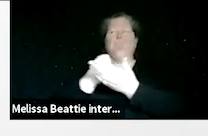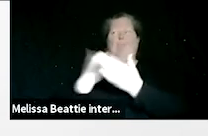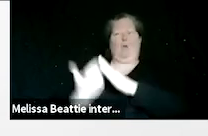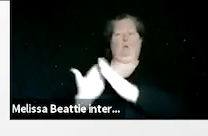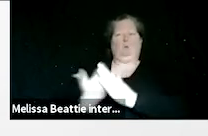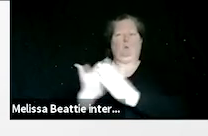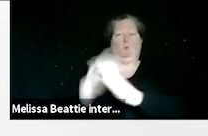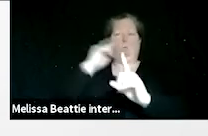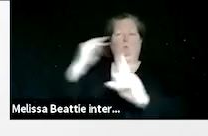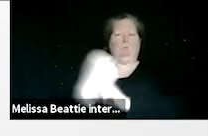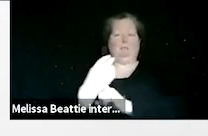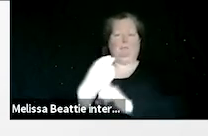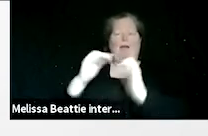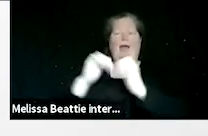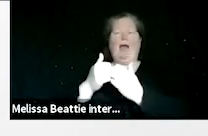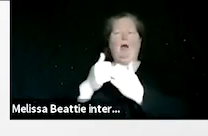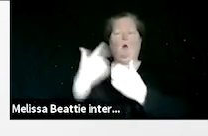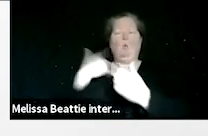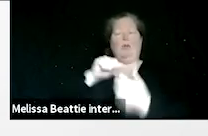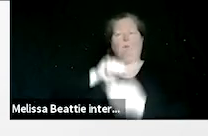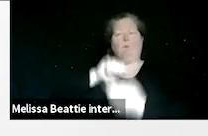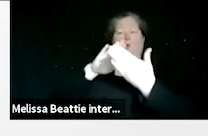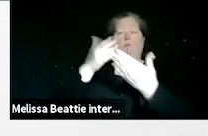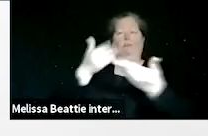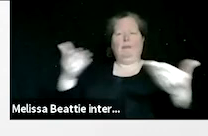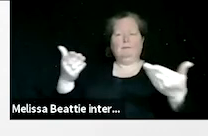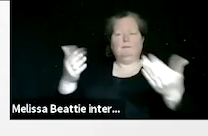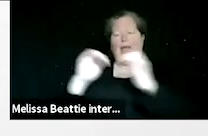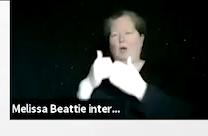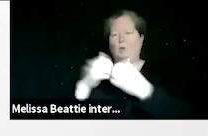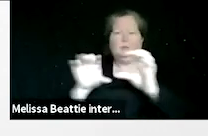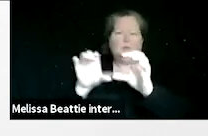Ben Woelk: And how things are done. And I think that part is absolutely critical,